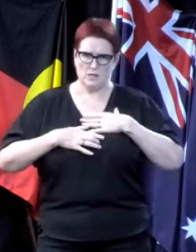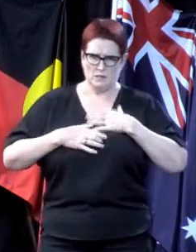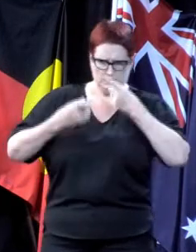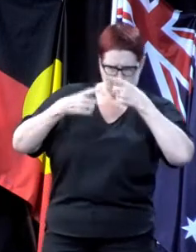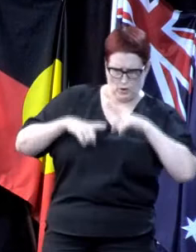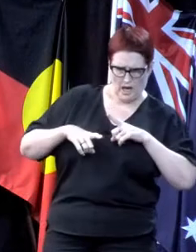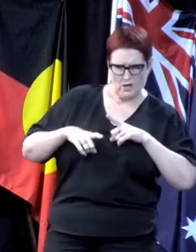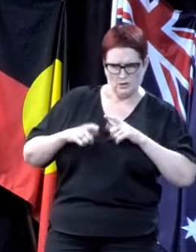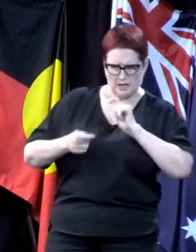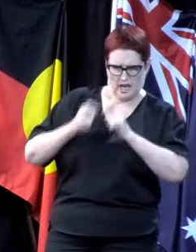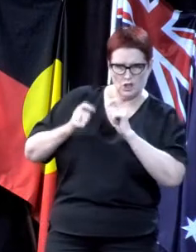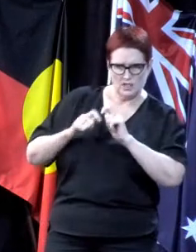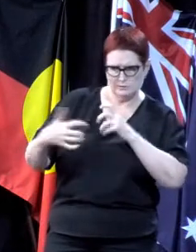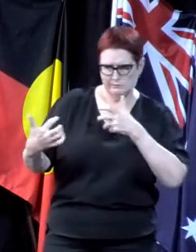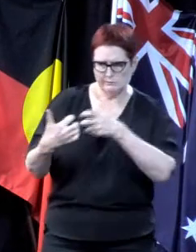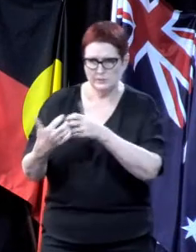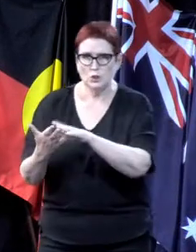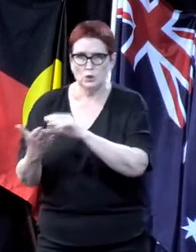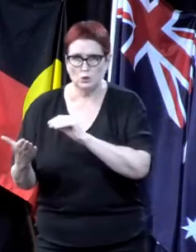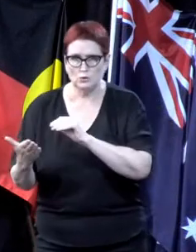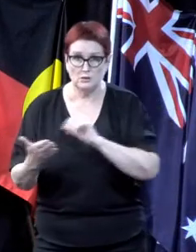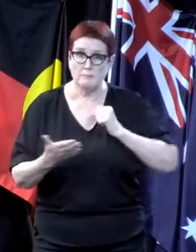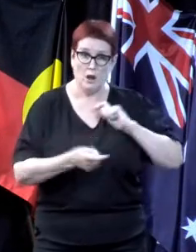and that gets recorded, and that’s ultimately linked to funding,